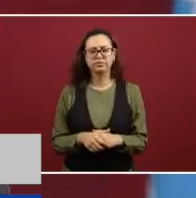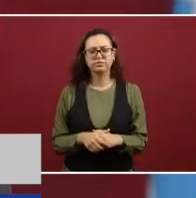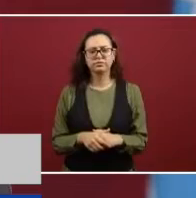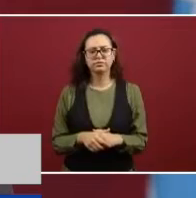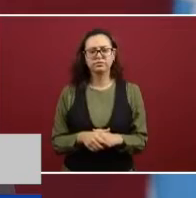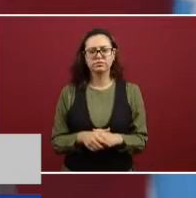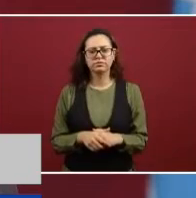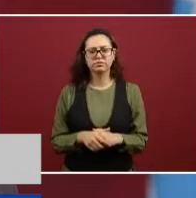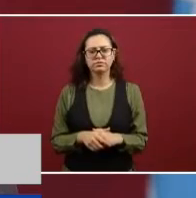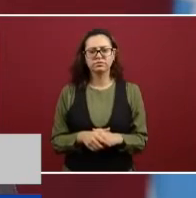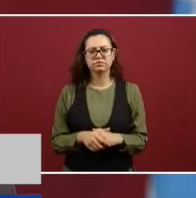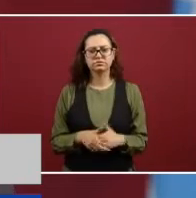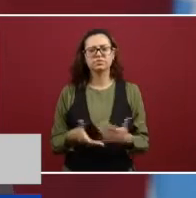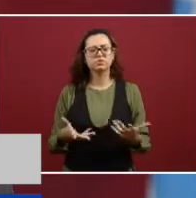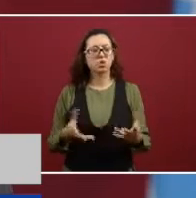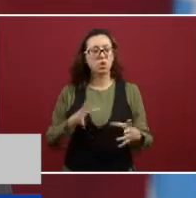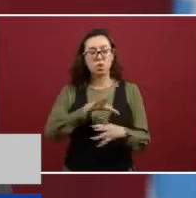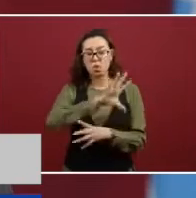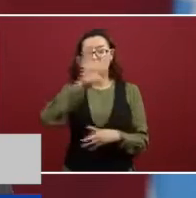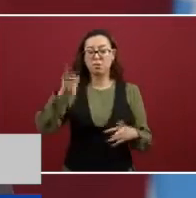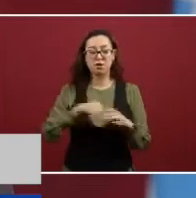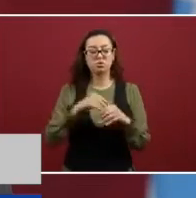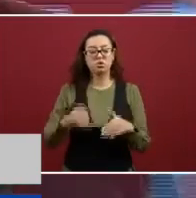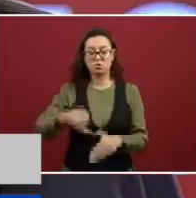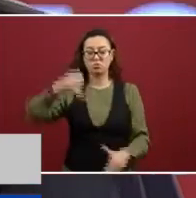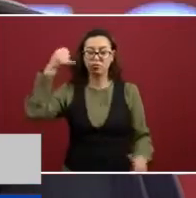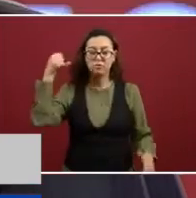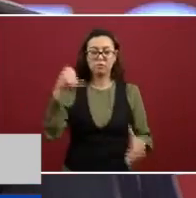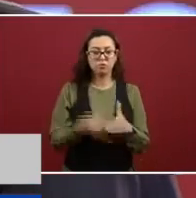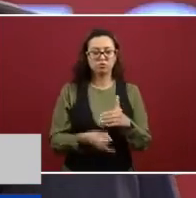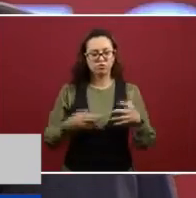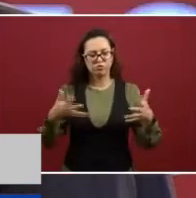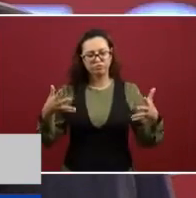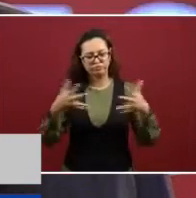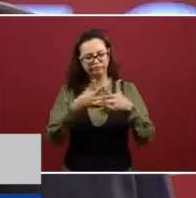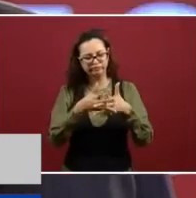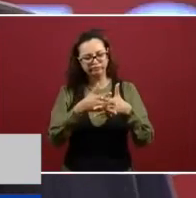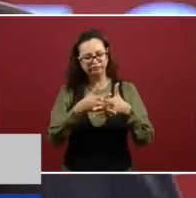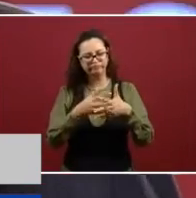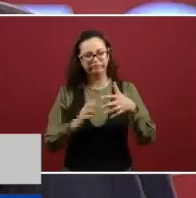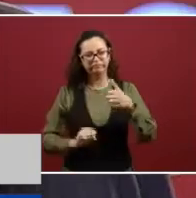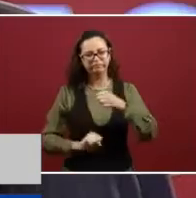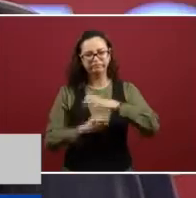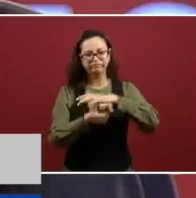Finally it will be addressed in this conference as every monday "who is who in the prices of gasoline"